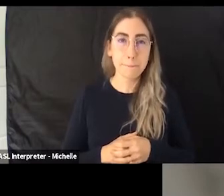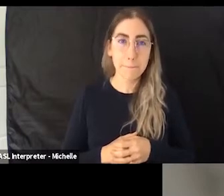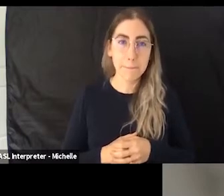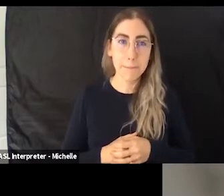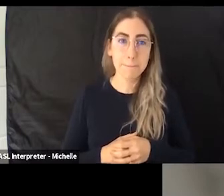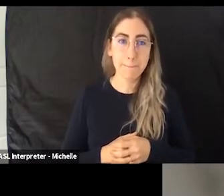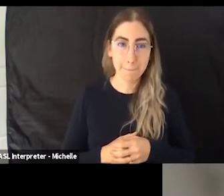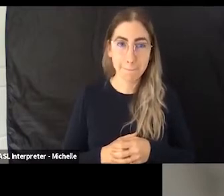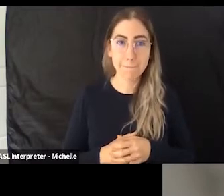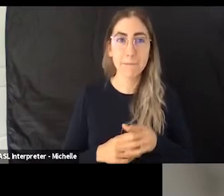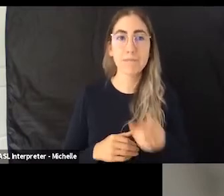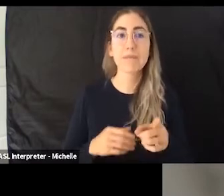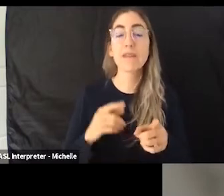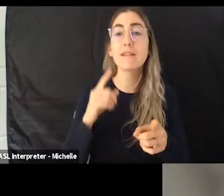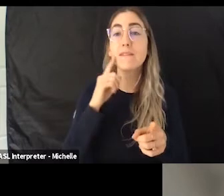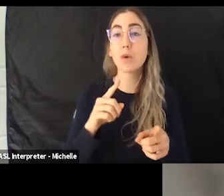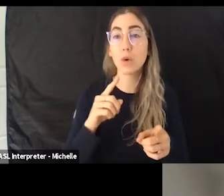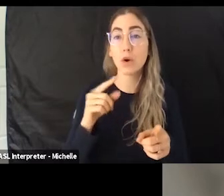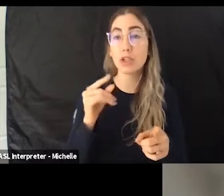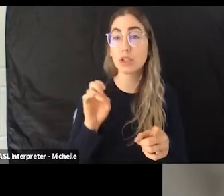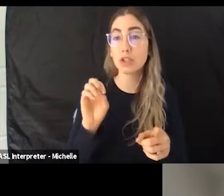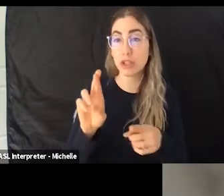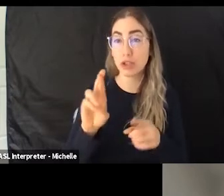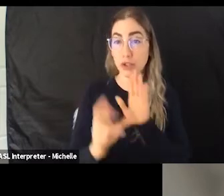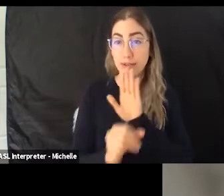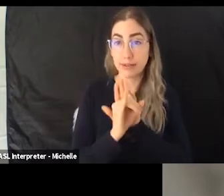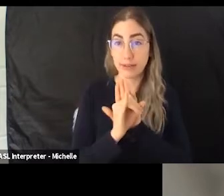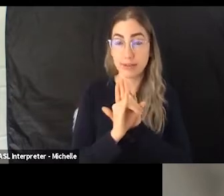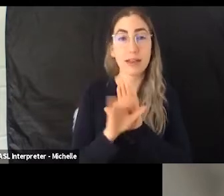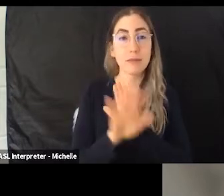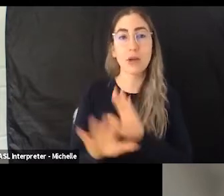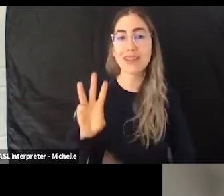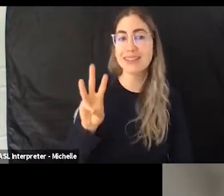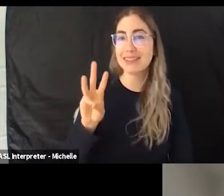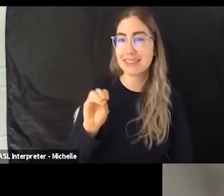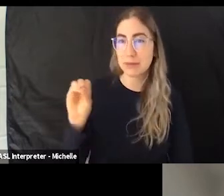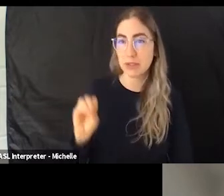THEMSELVES, FOR GENDER IDENTITY, THE MAJORITY OF OUR PARTICIPANTS, 60%, FOR GENDER IDENTITY, THE MAJORITY OF OUR PARTICIPANTS, 60%,